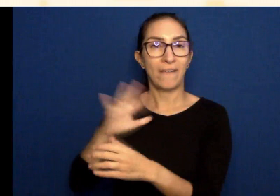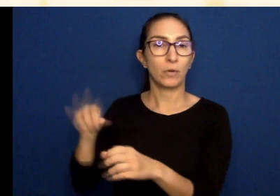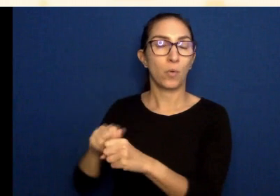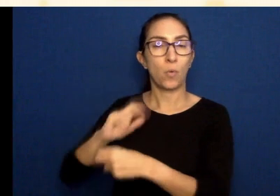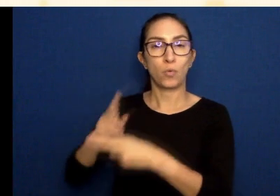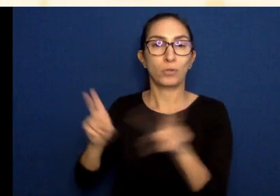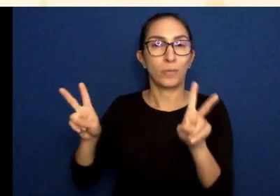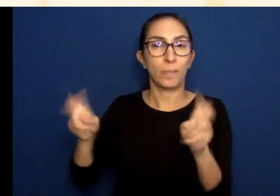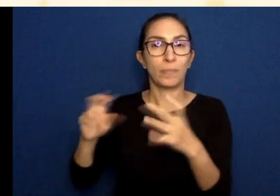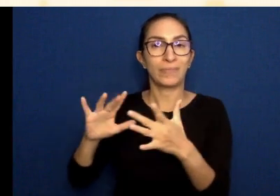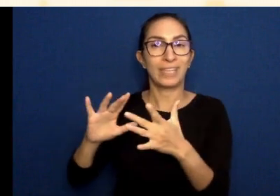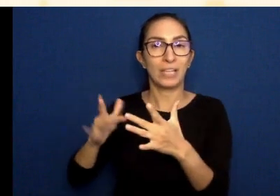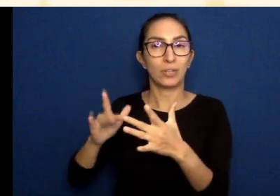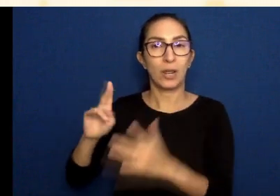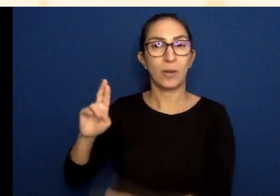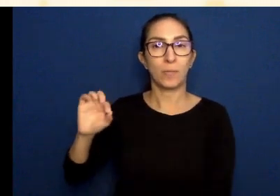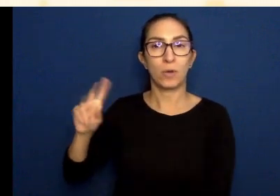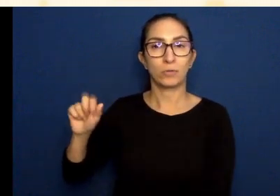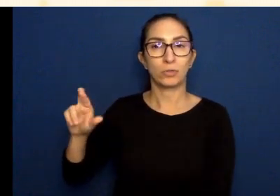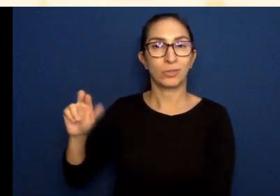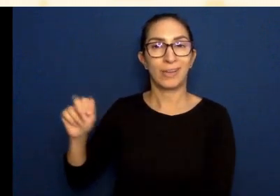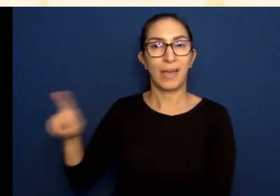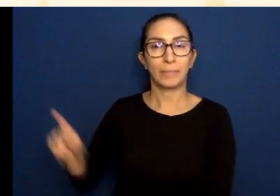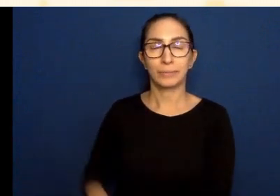on an Android phone is to download Chrome.